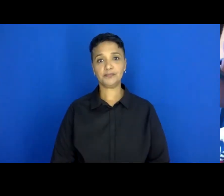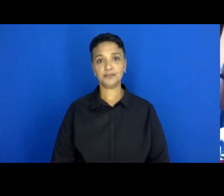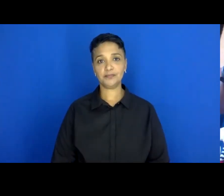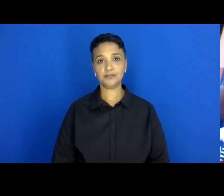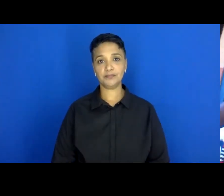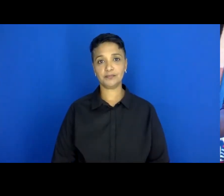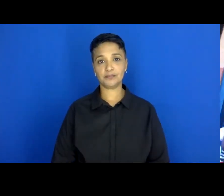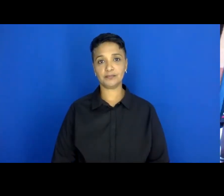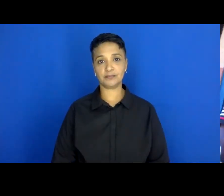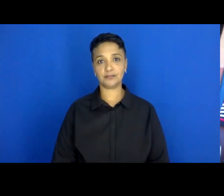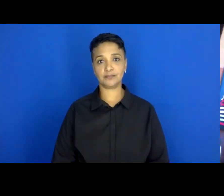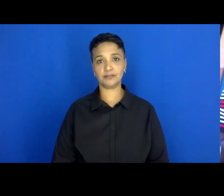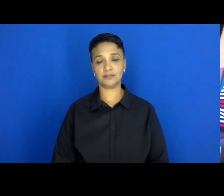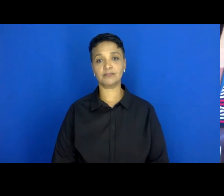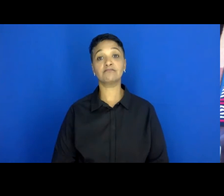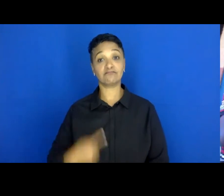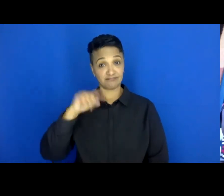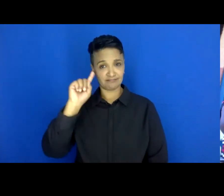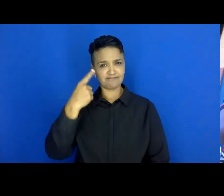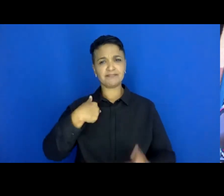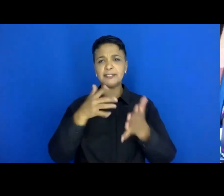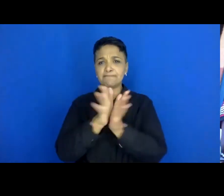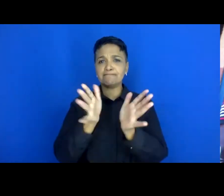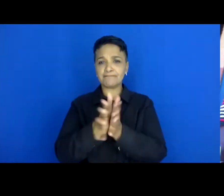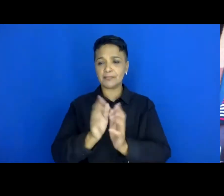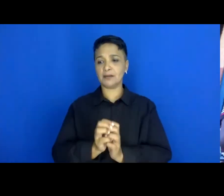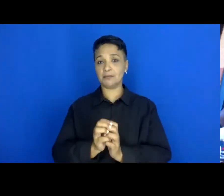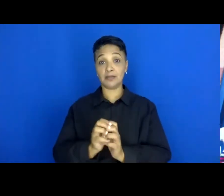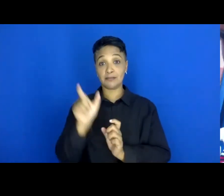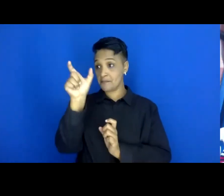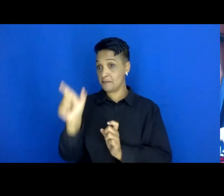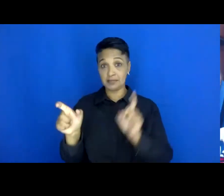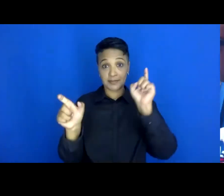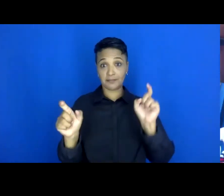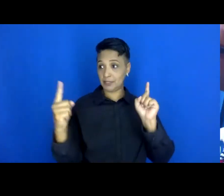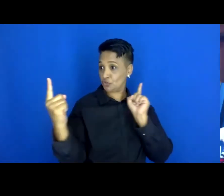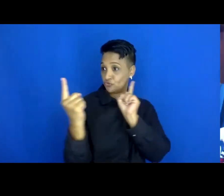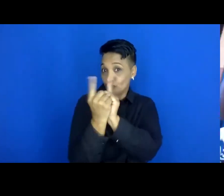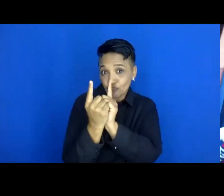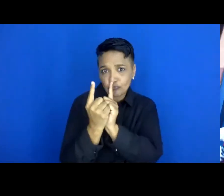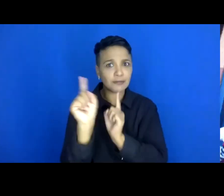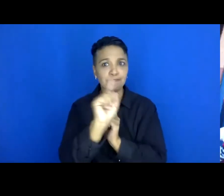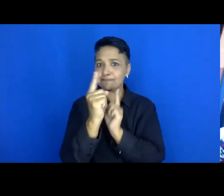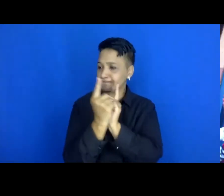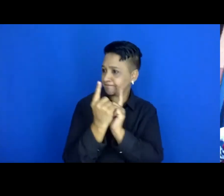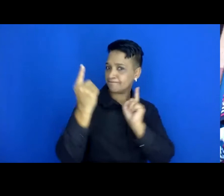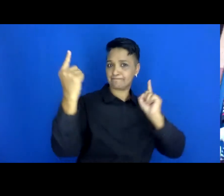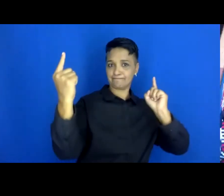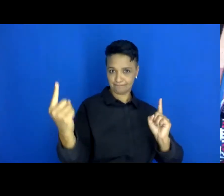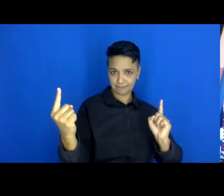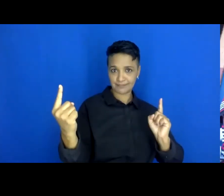that is uh social distancing for us uh deafblind persons it has not very easy because we use